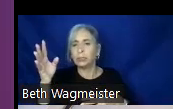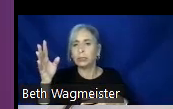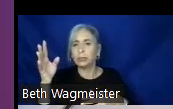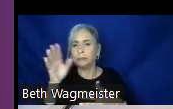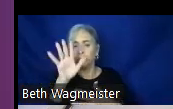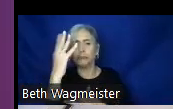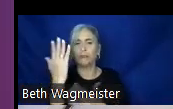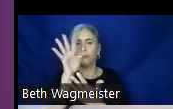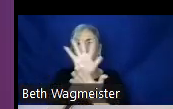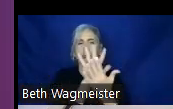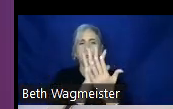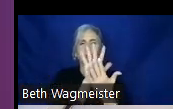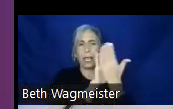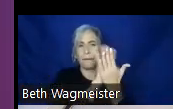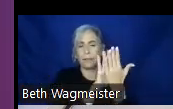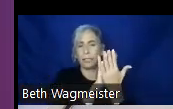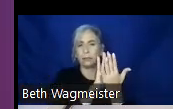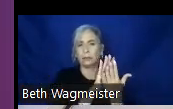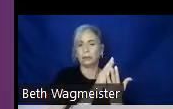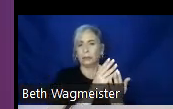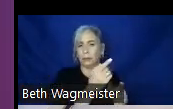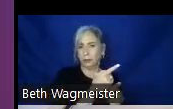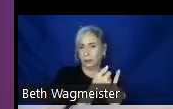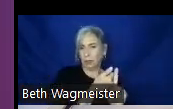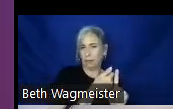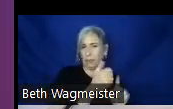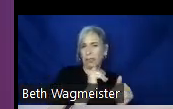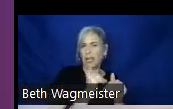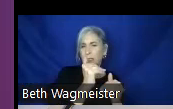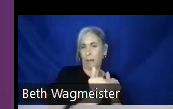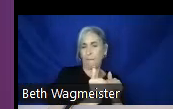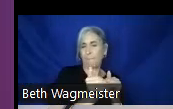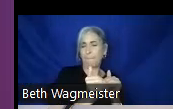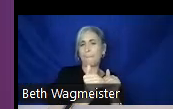in itself should be accessible. That is kind of the next step, I think, in this whole thing.